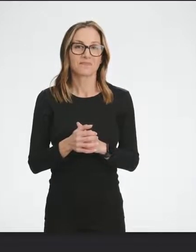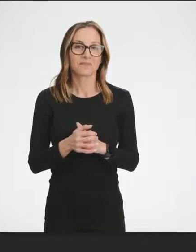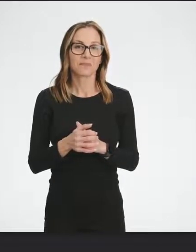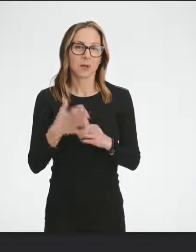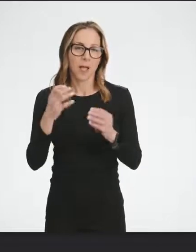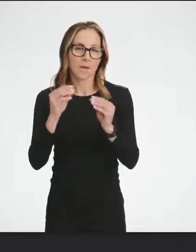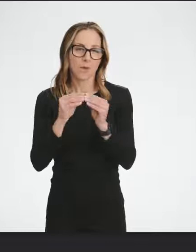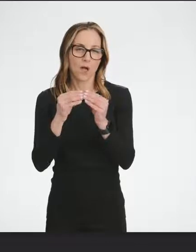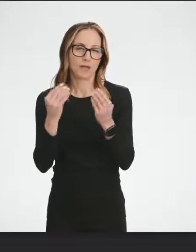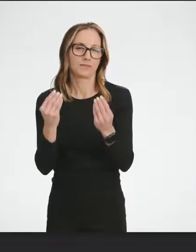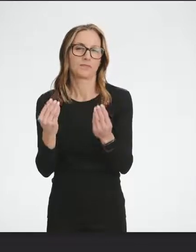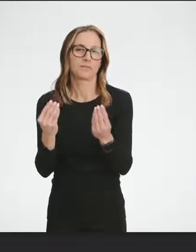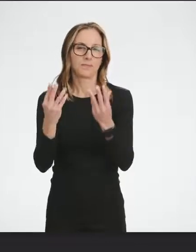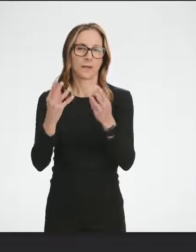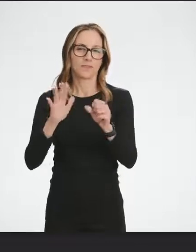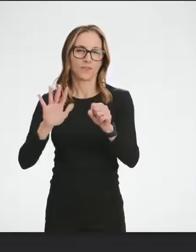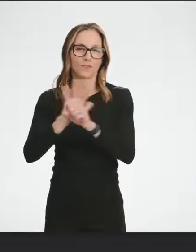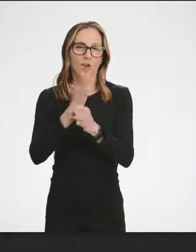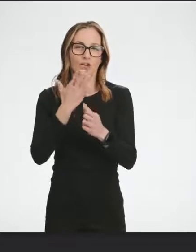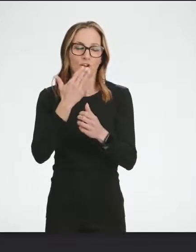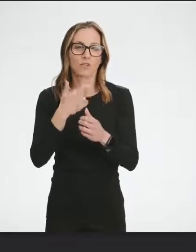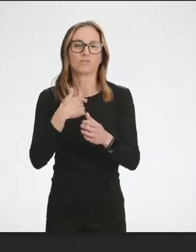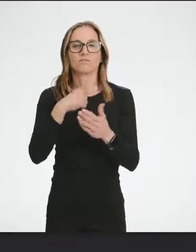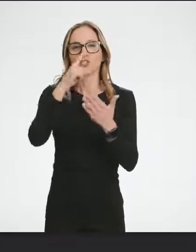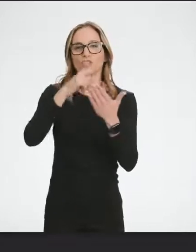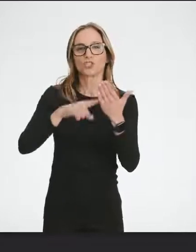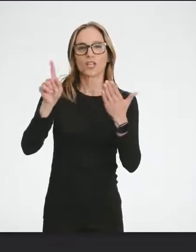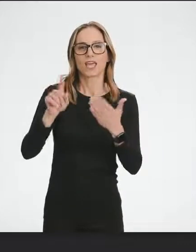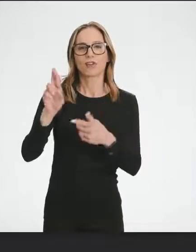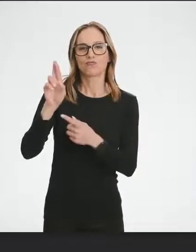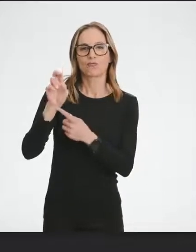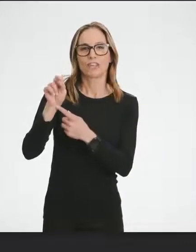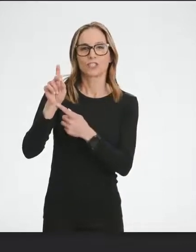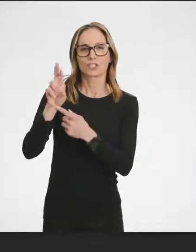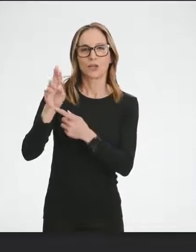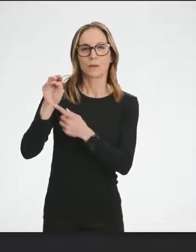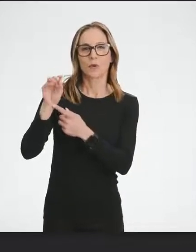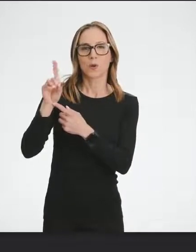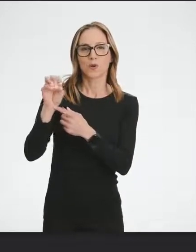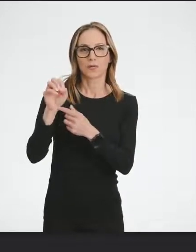For a bit of a pop in full color, we can check the rendering mode with an environment property